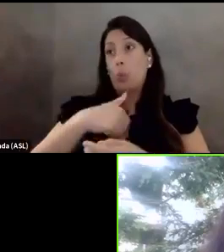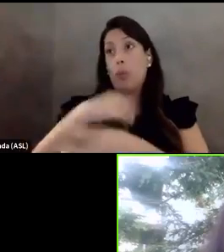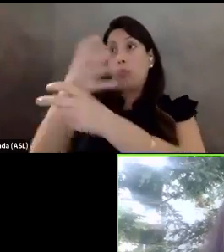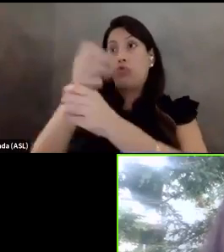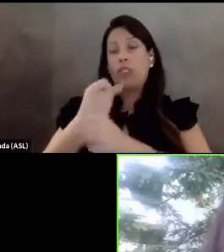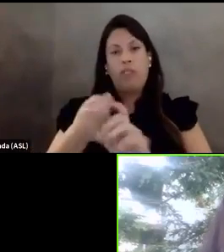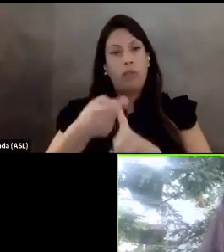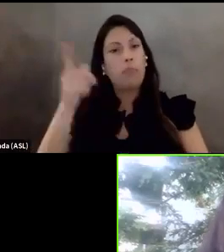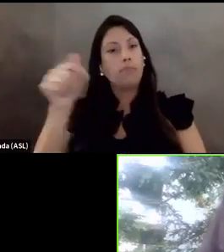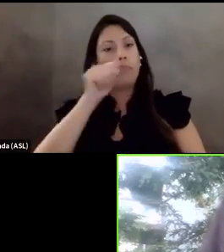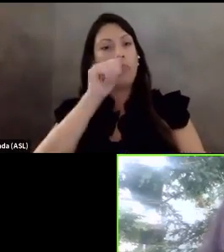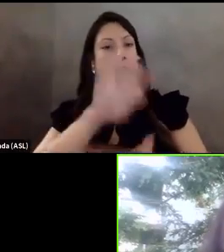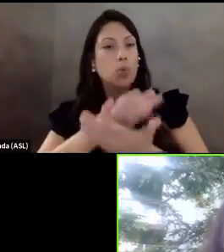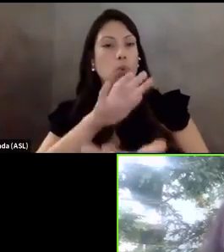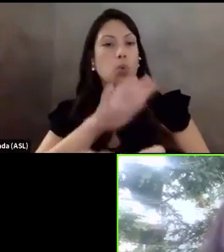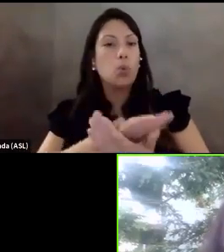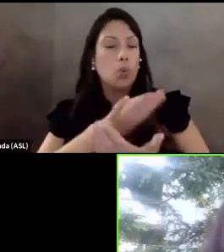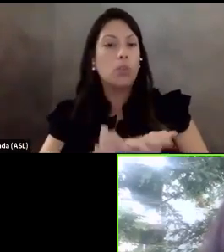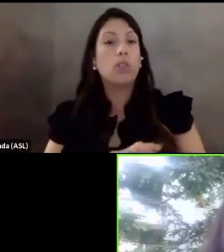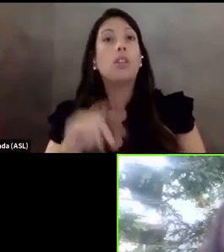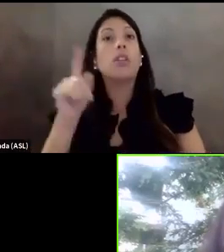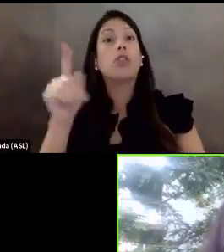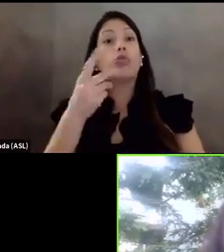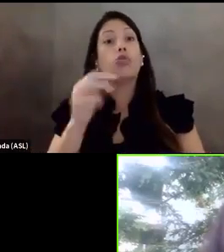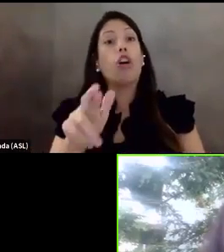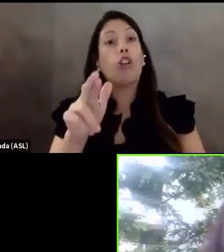Dr. Harrington, who's our superintendent of schools, is working really closely with